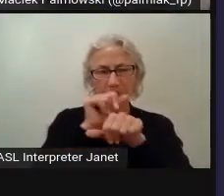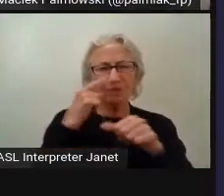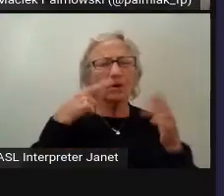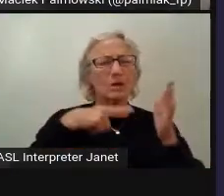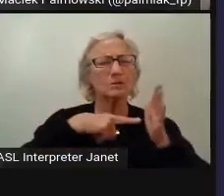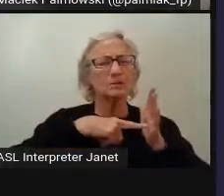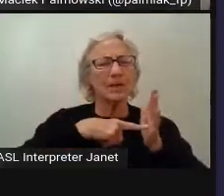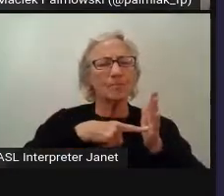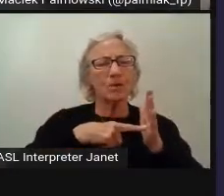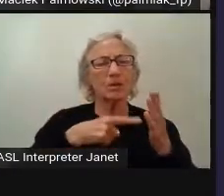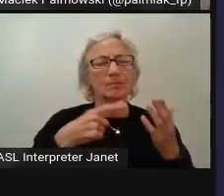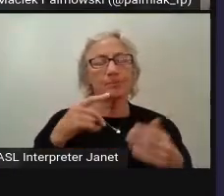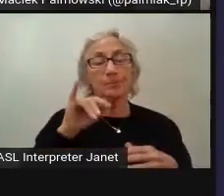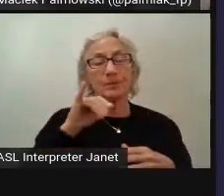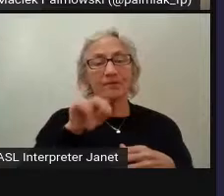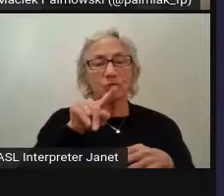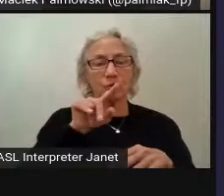we will be concentrating on the place which we are working.